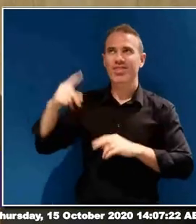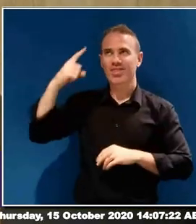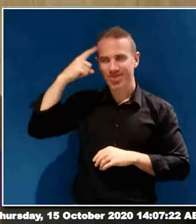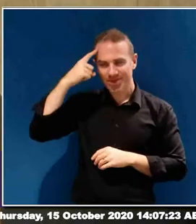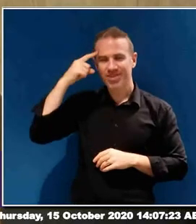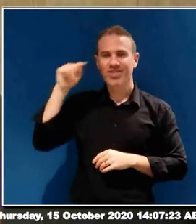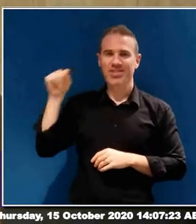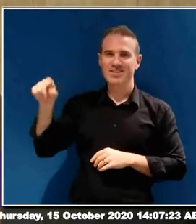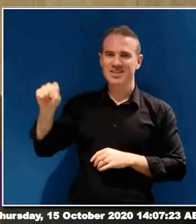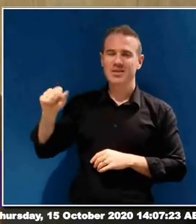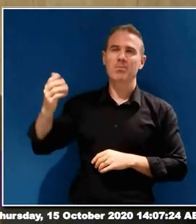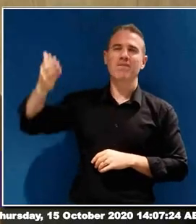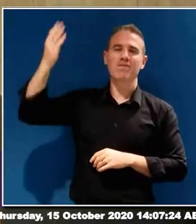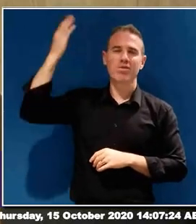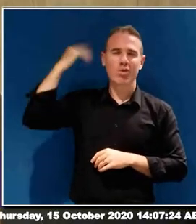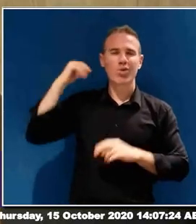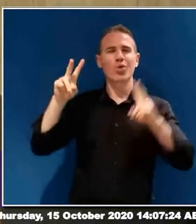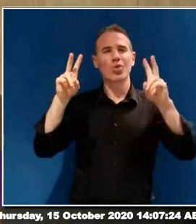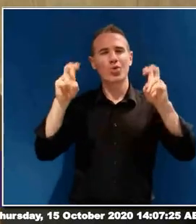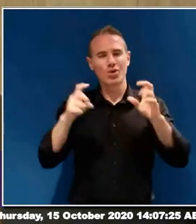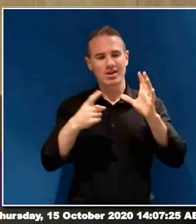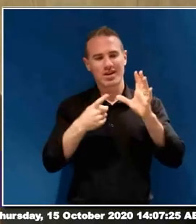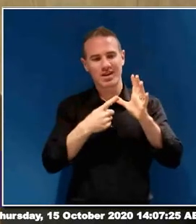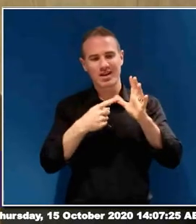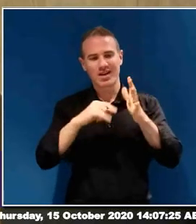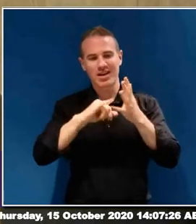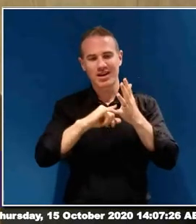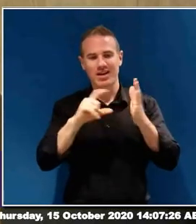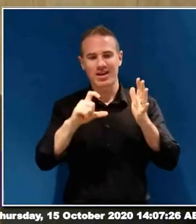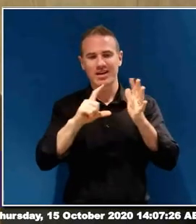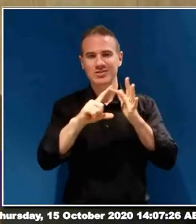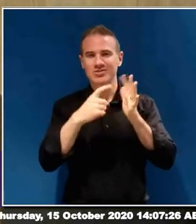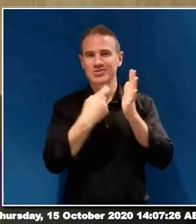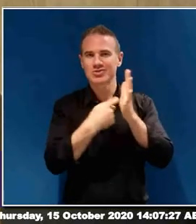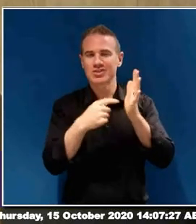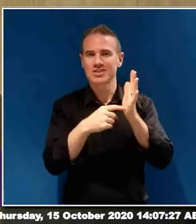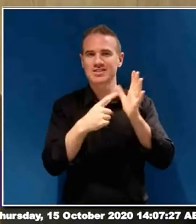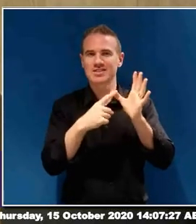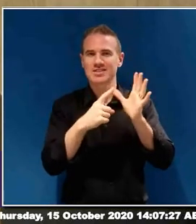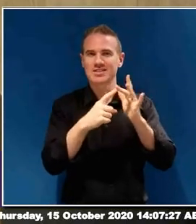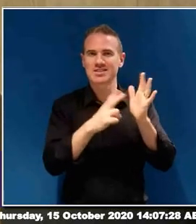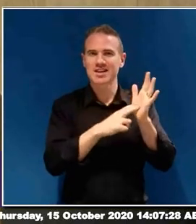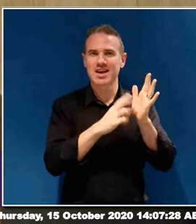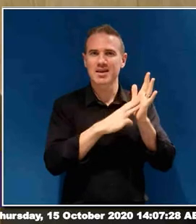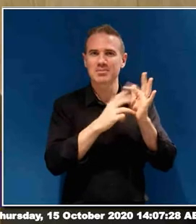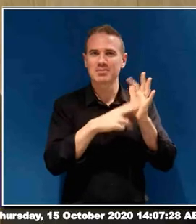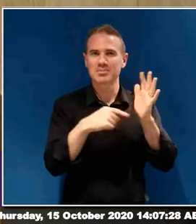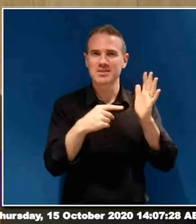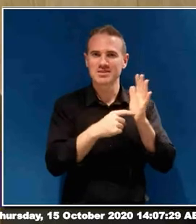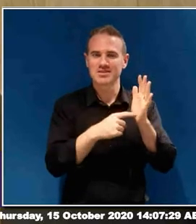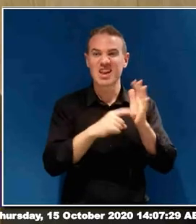"verification", so there's a little bit of a hangover from that. But generally, I think most parents understand